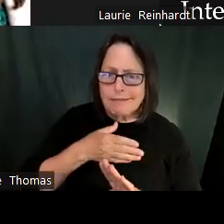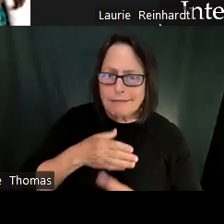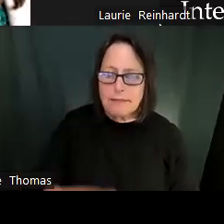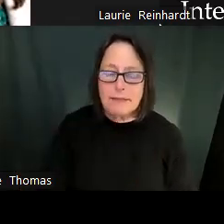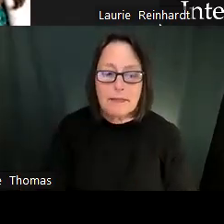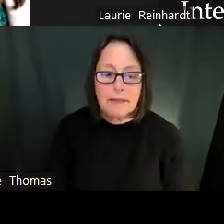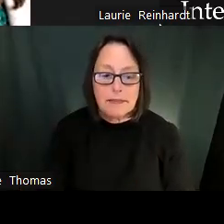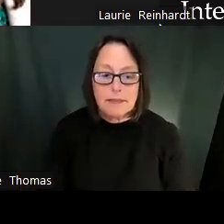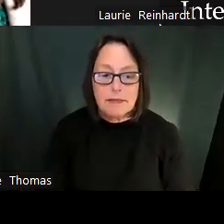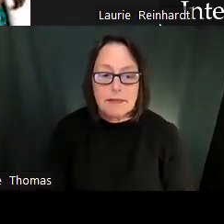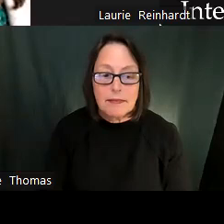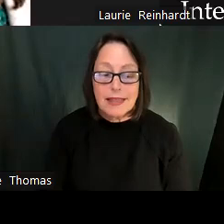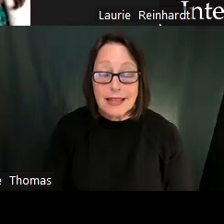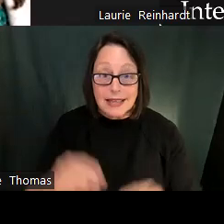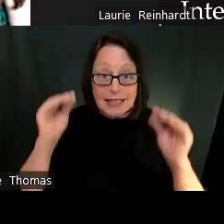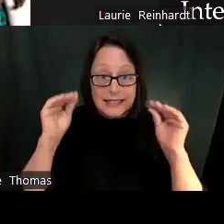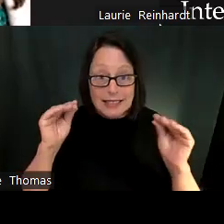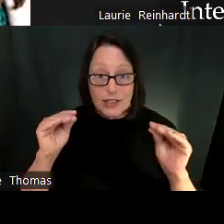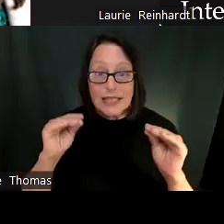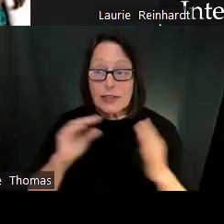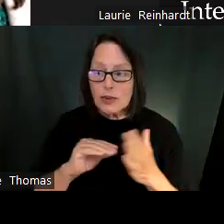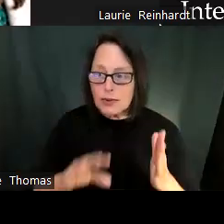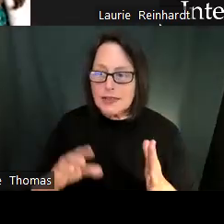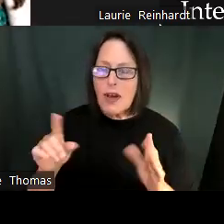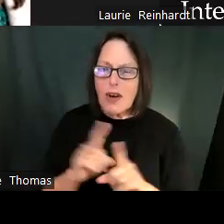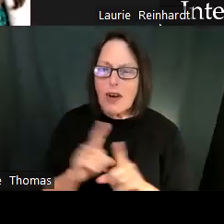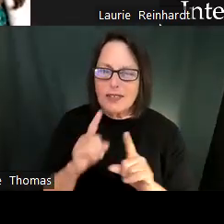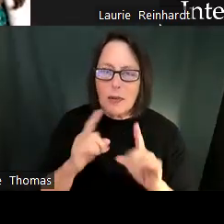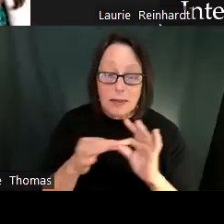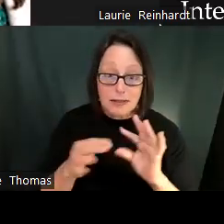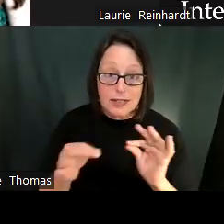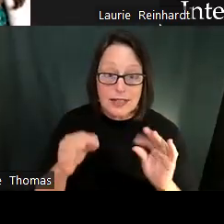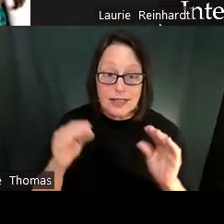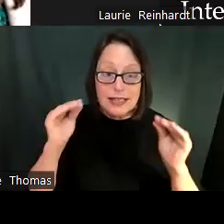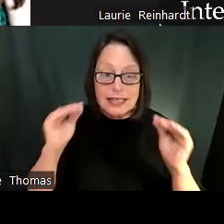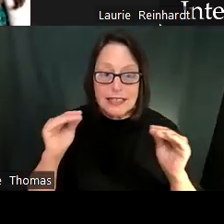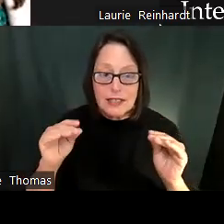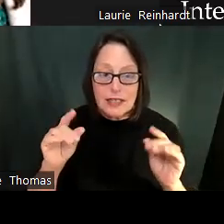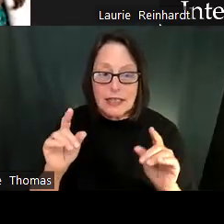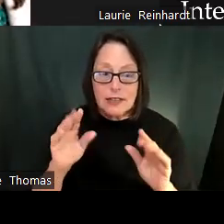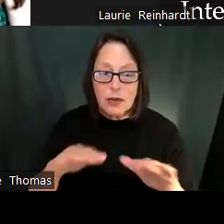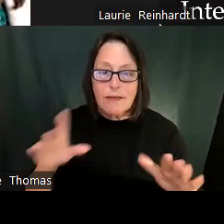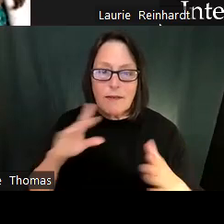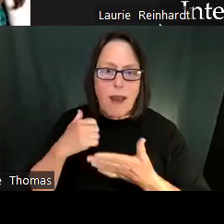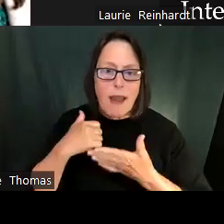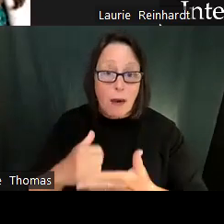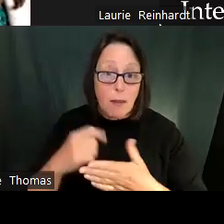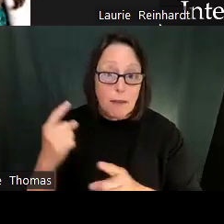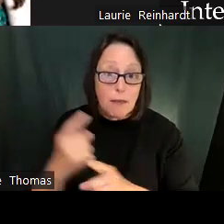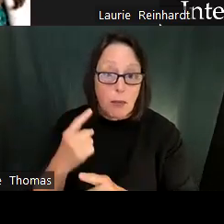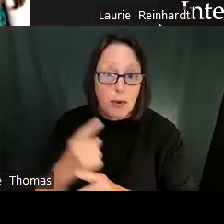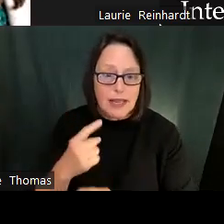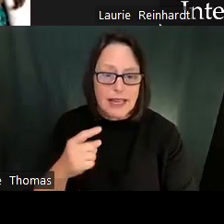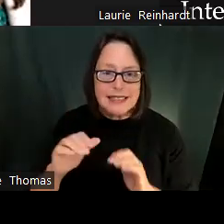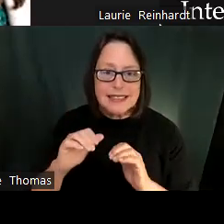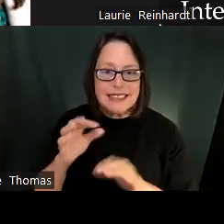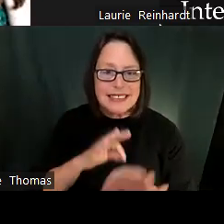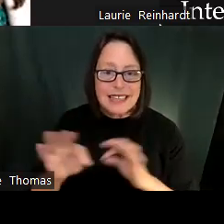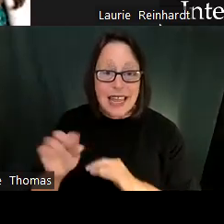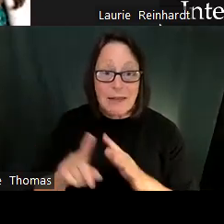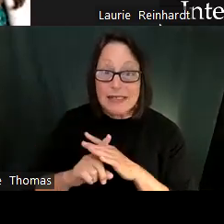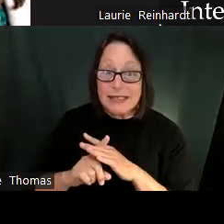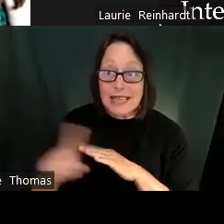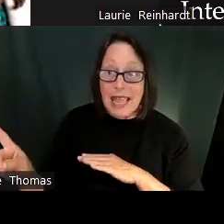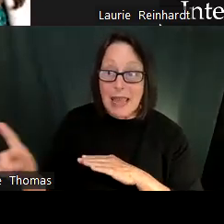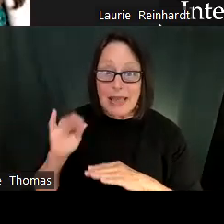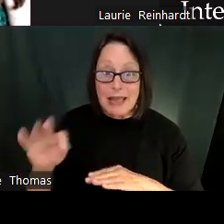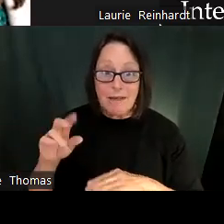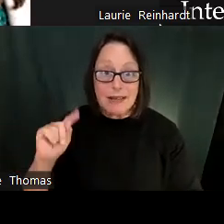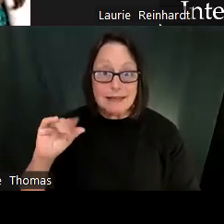So we've got Jessica Decker who made a point to say that in the district behavioral program, we use the SCL curriculum wide try and it encompasses a lot of what Nick was speaking to earlier.